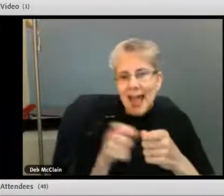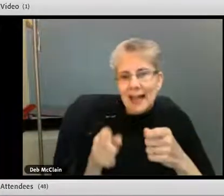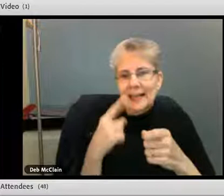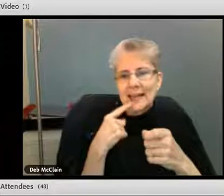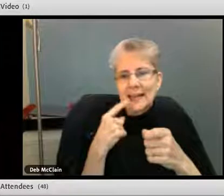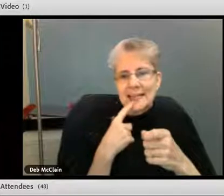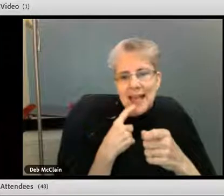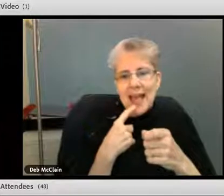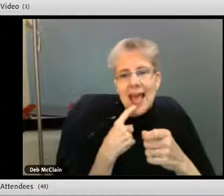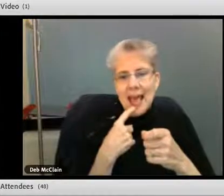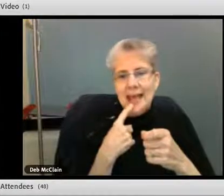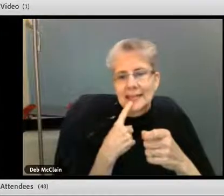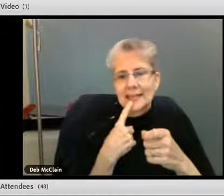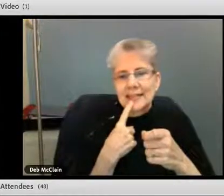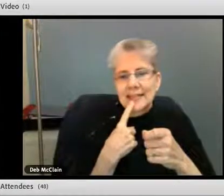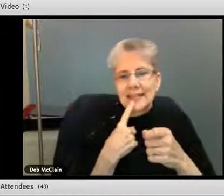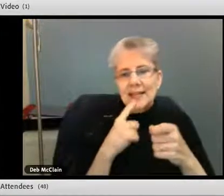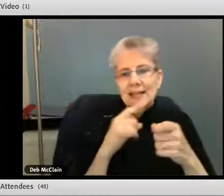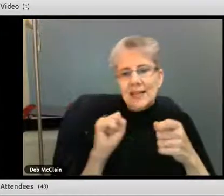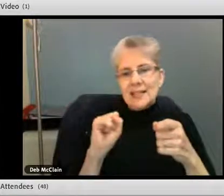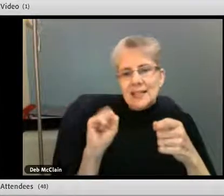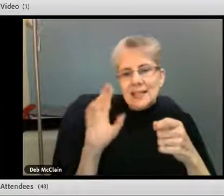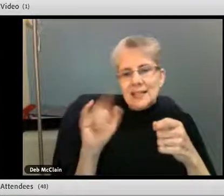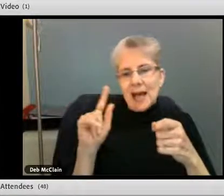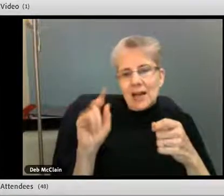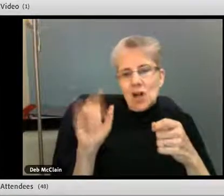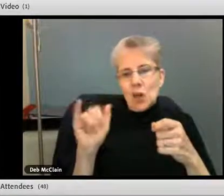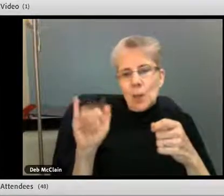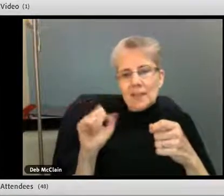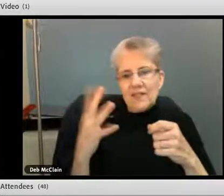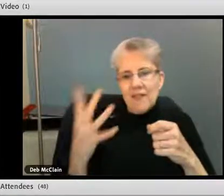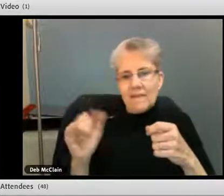It really is subtle. So, highly worth it.